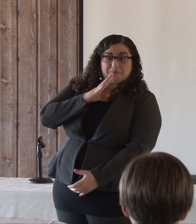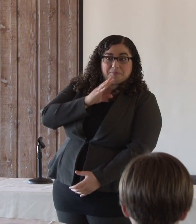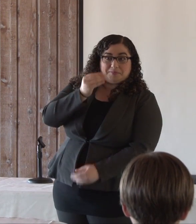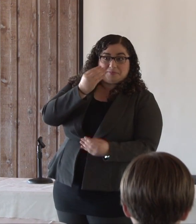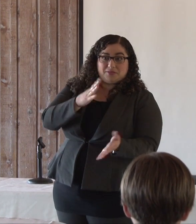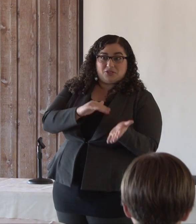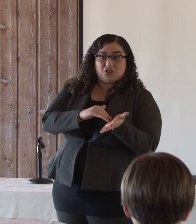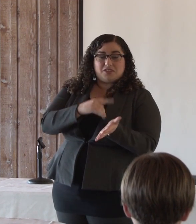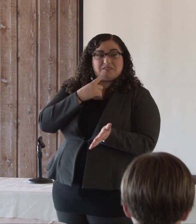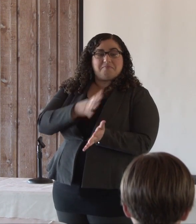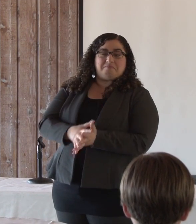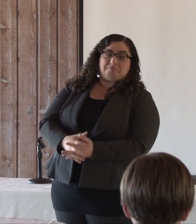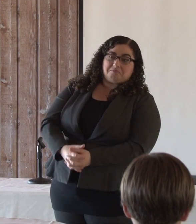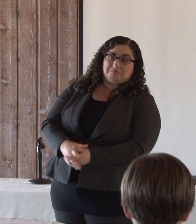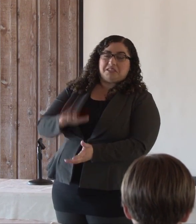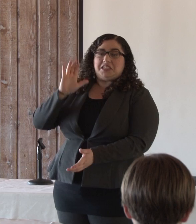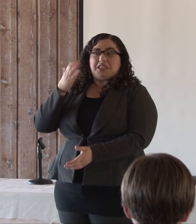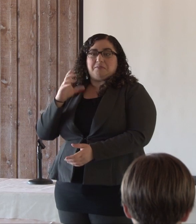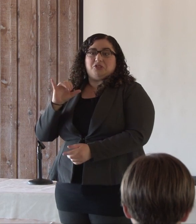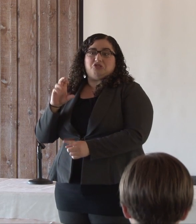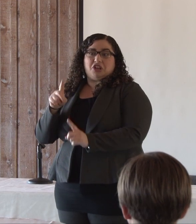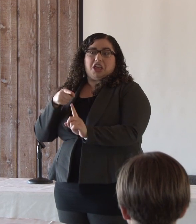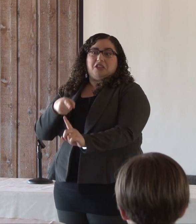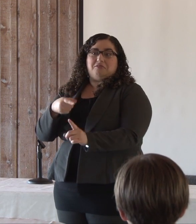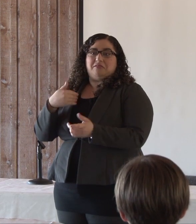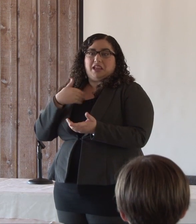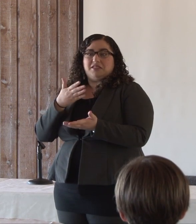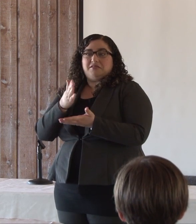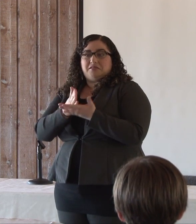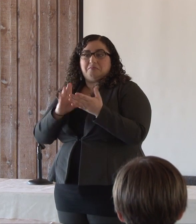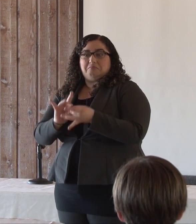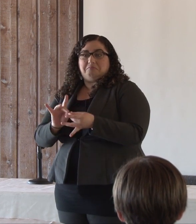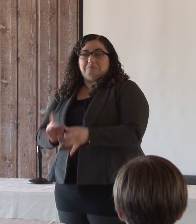So sometimes the interpreter is there and the interpreter will say